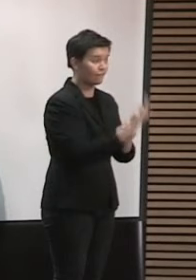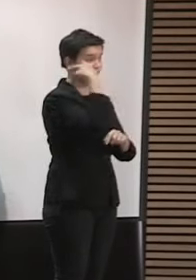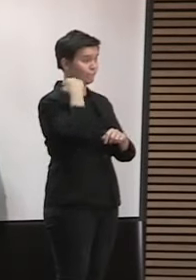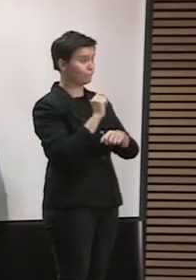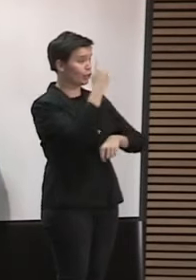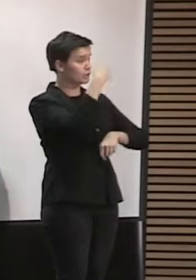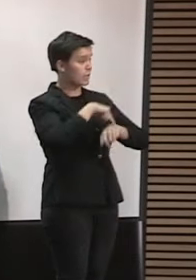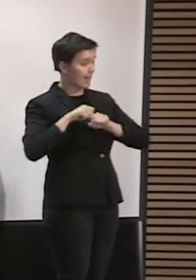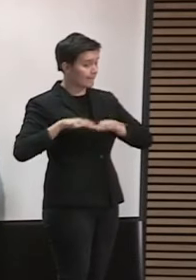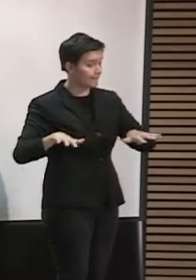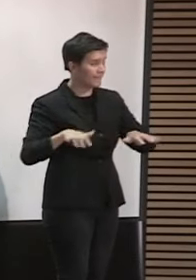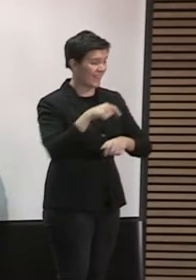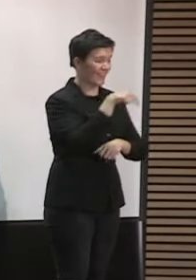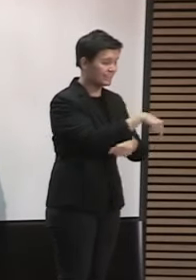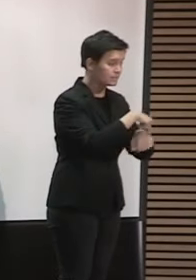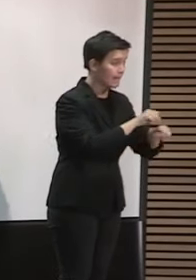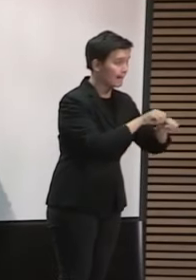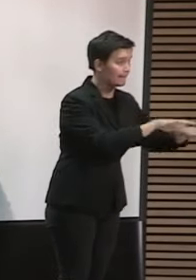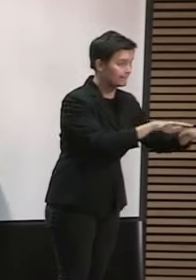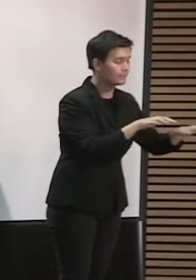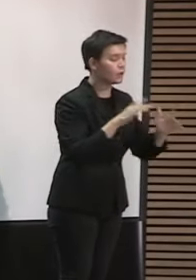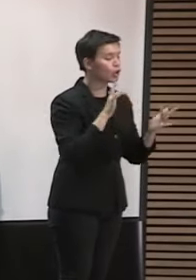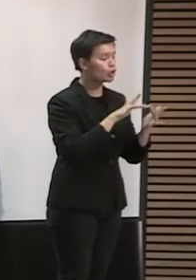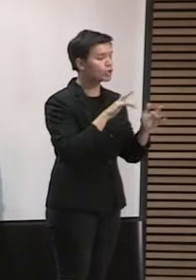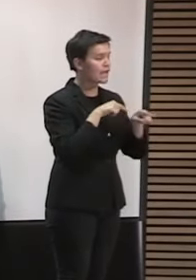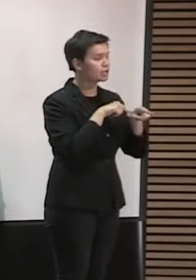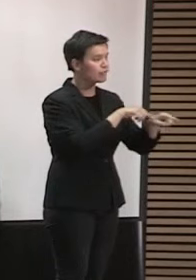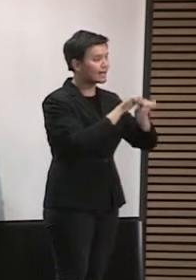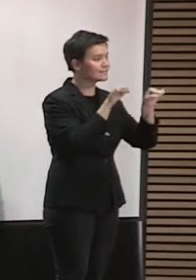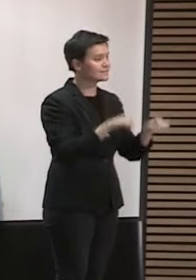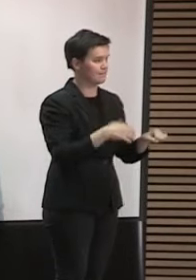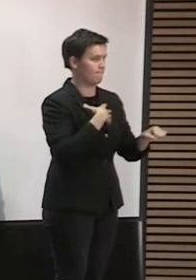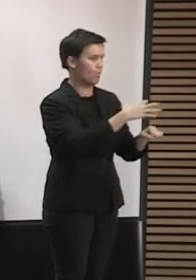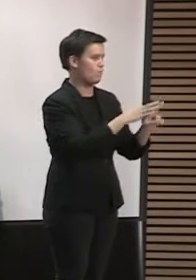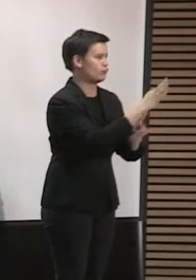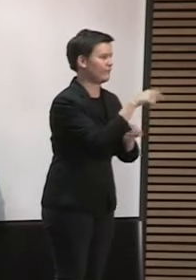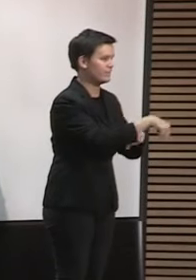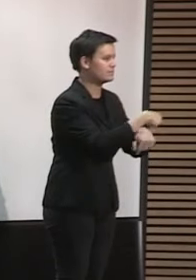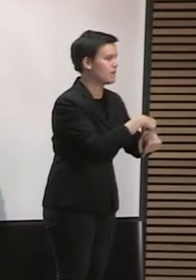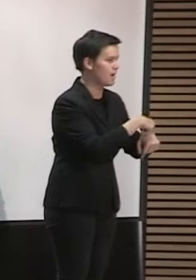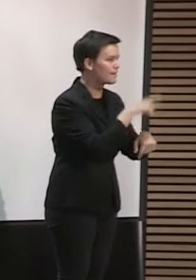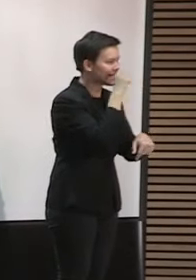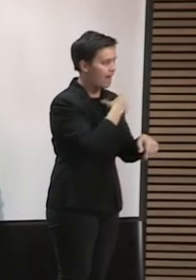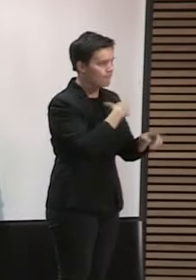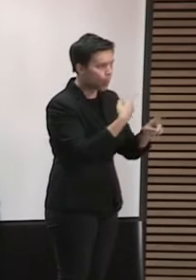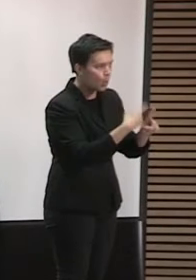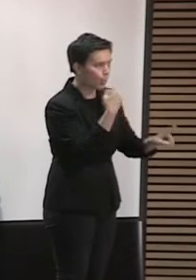I'm happy to take questions. You said this morning that you haven't sought any advice yet for Level 1 and you said this